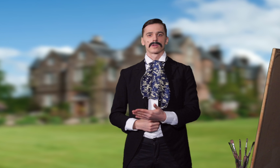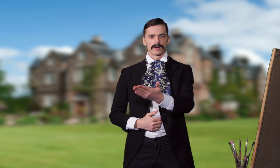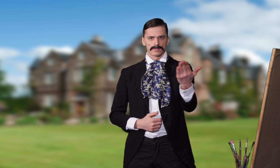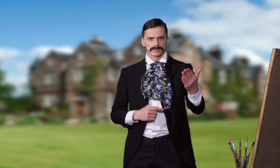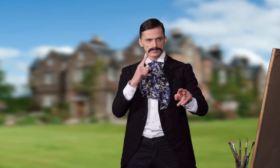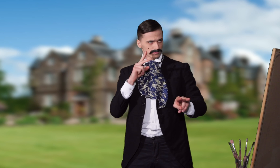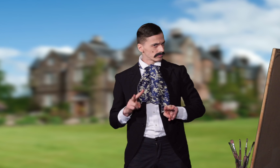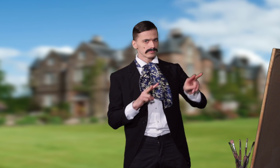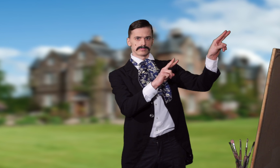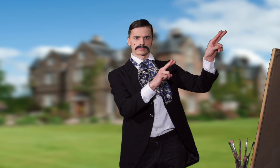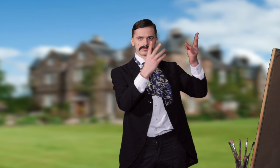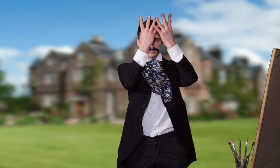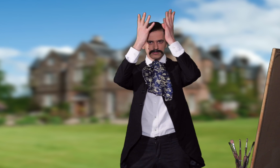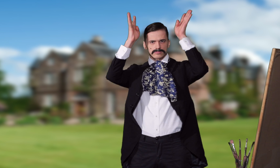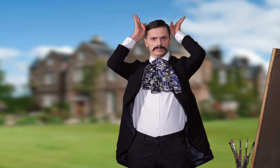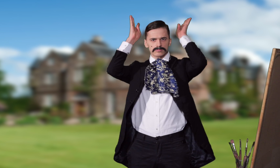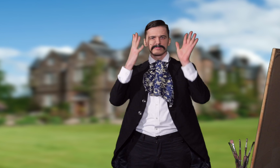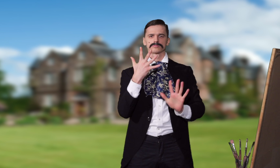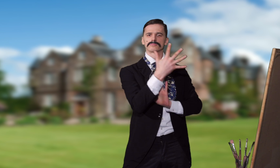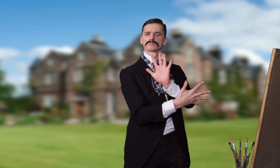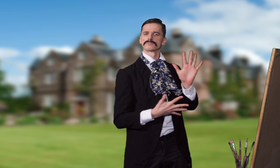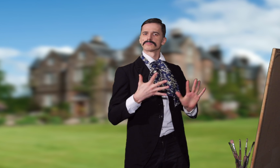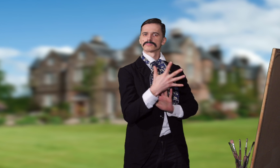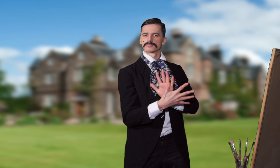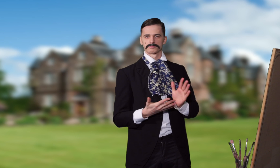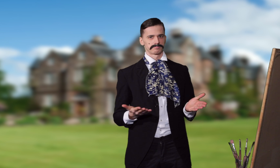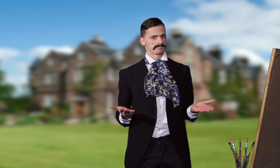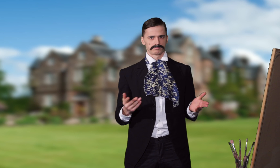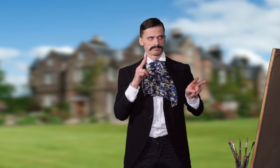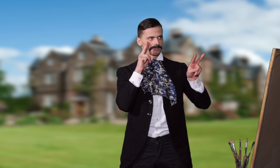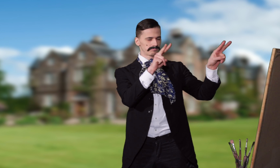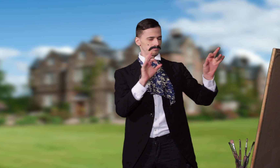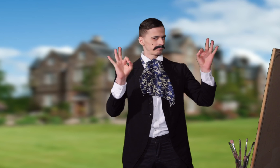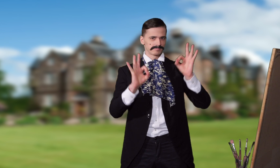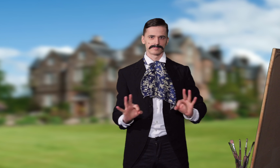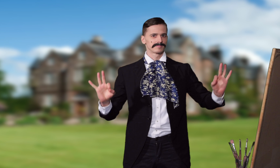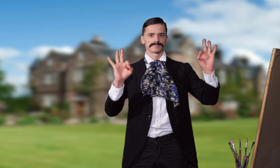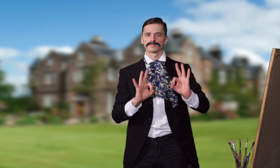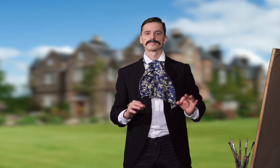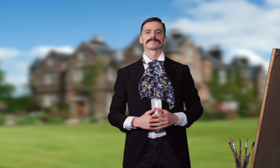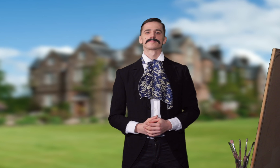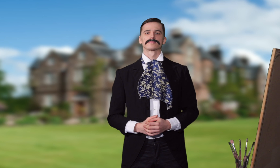Yes, there were a couple royal artists. But I can bet none of them saw the royals speak sign language.